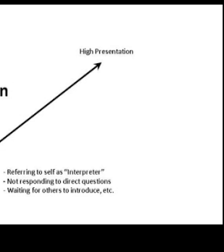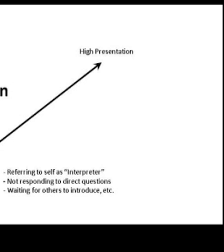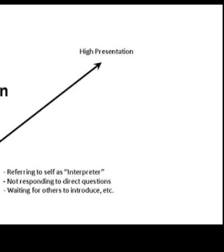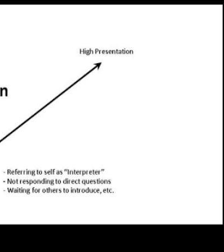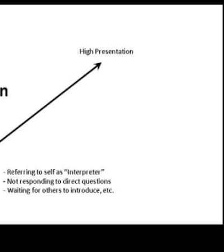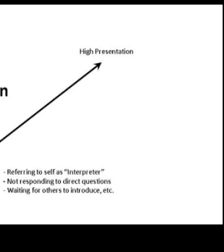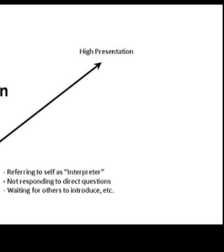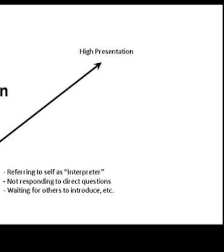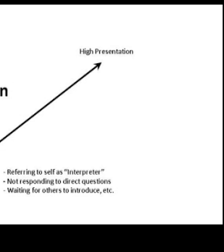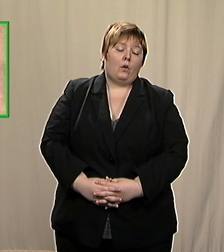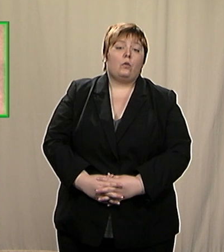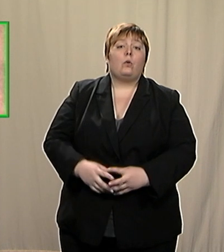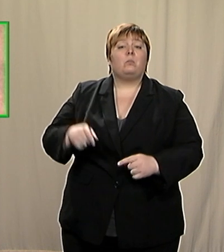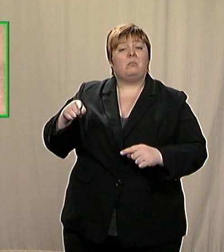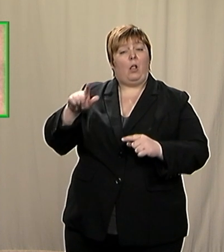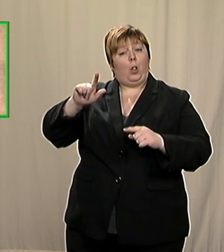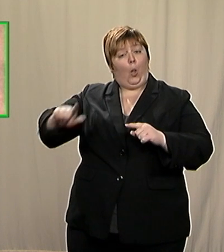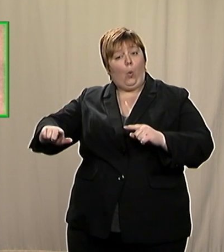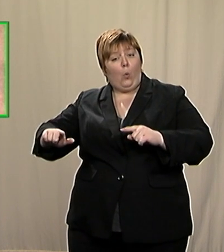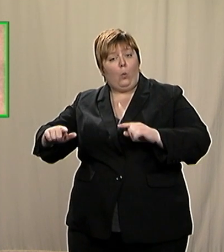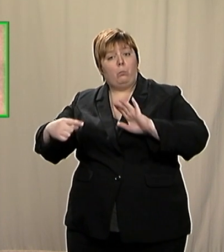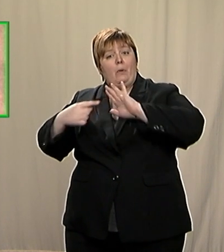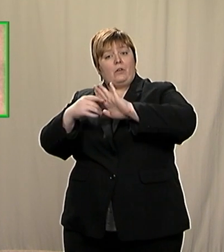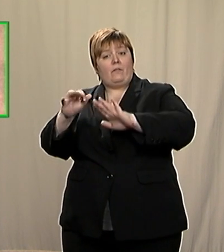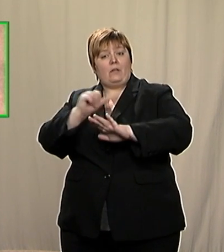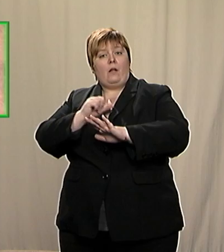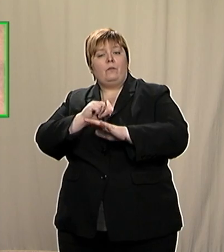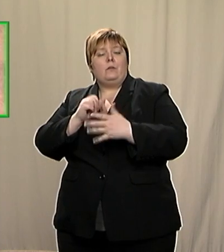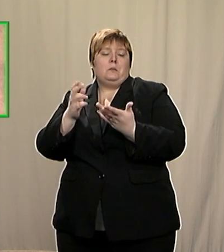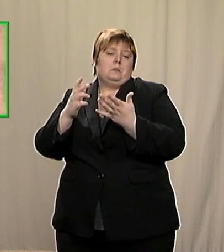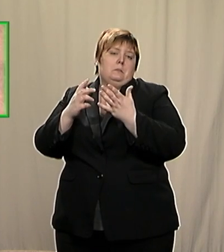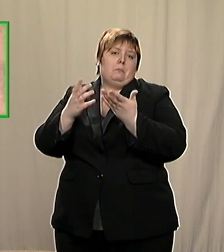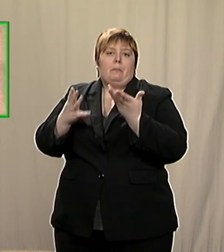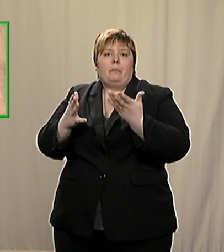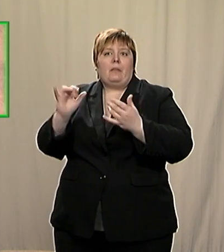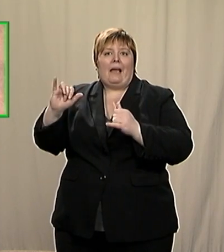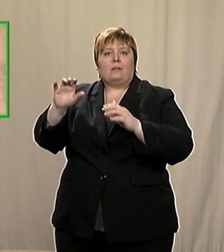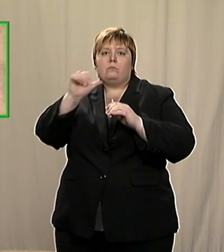So from examples of some low presentation of self is for example of not referring to ones self by name,